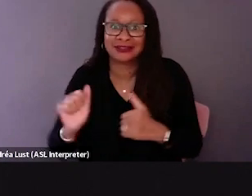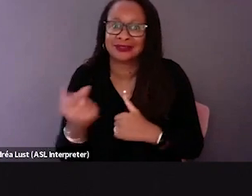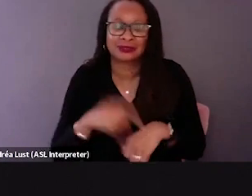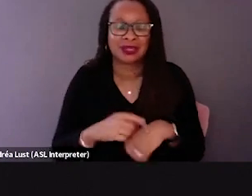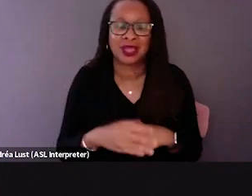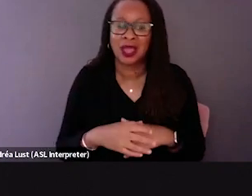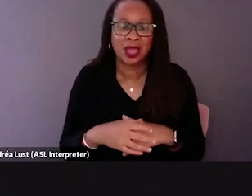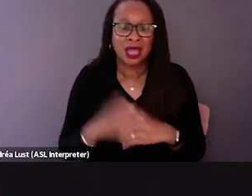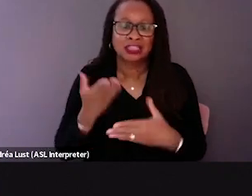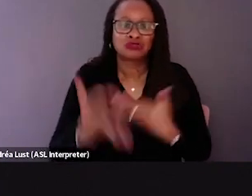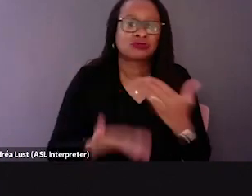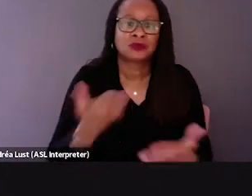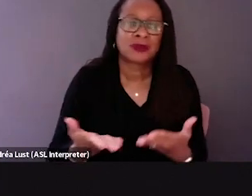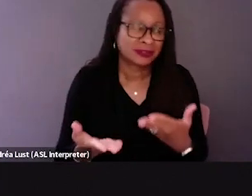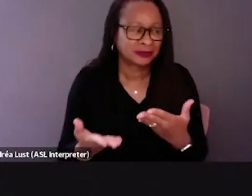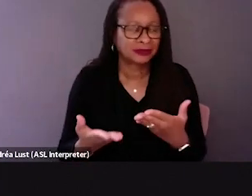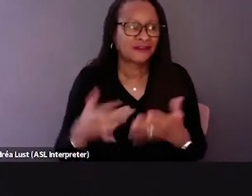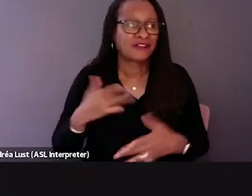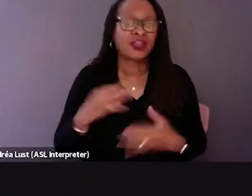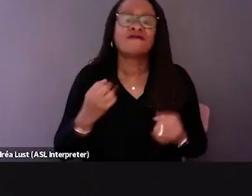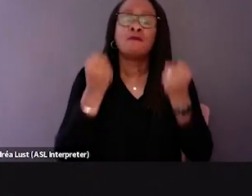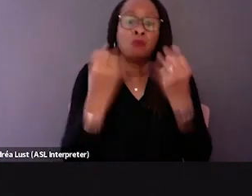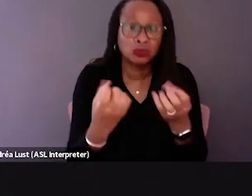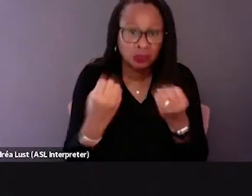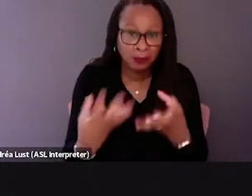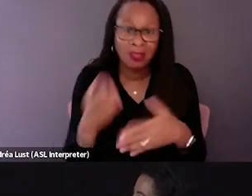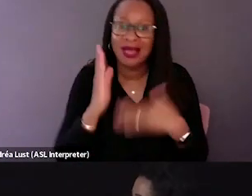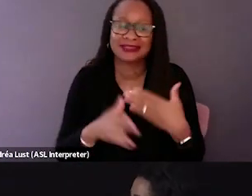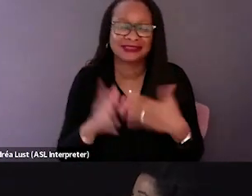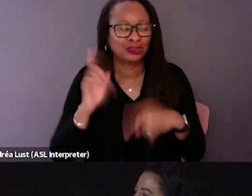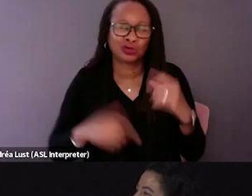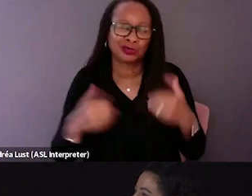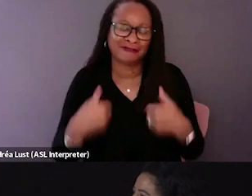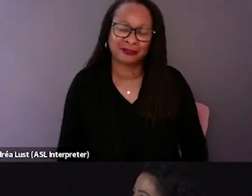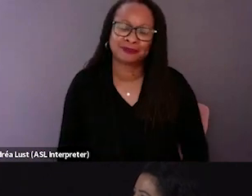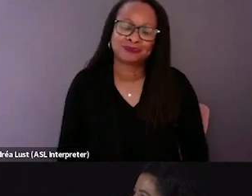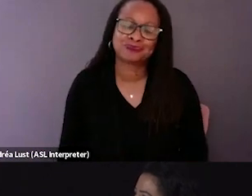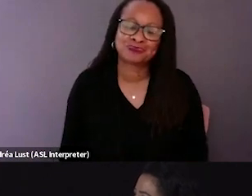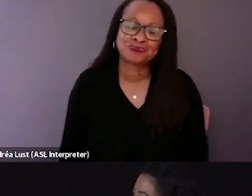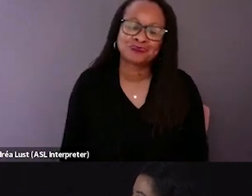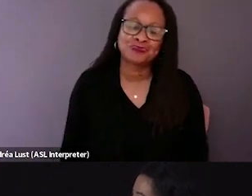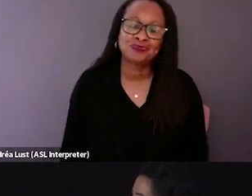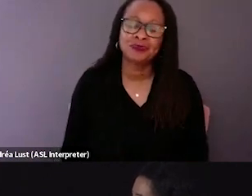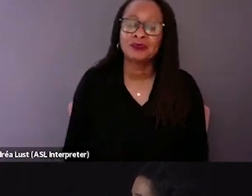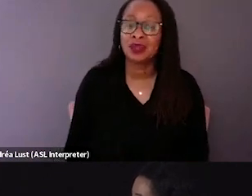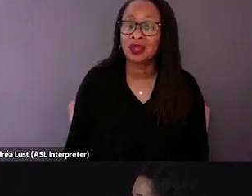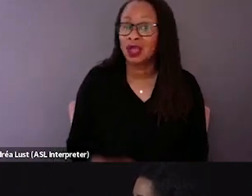It was contributing to a feeling of multiple endings that the film couldn't have. How many hours of footage did you have